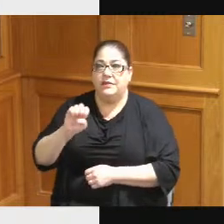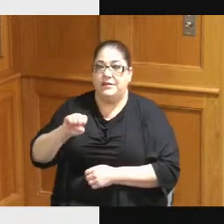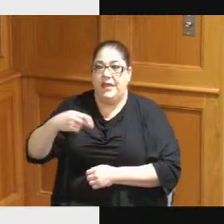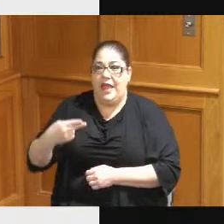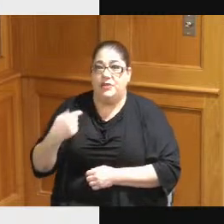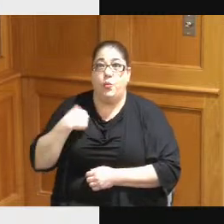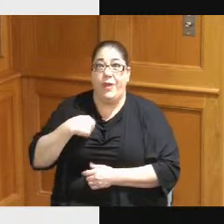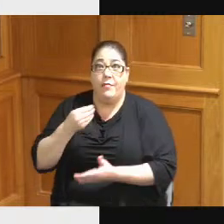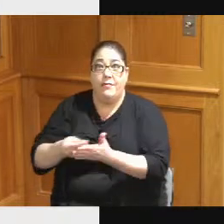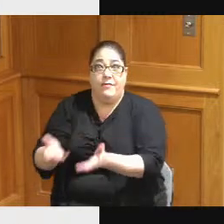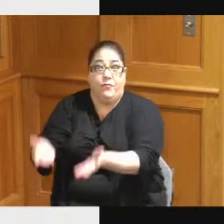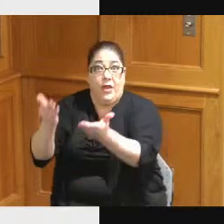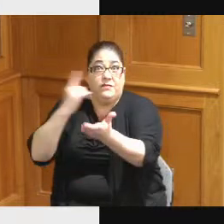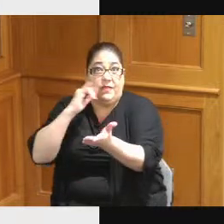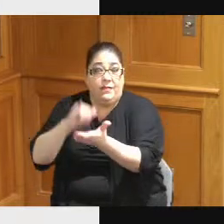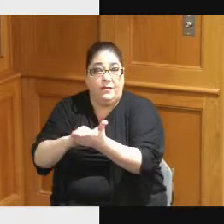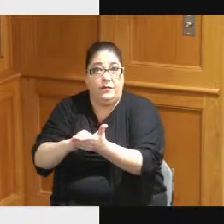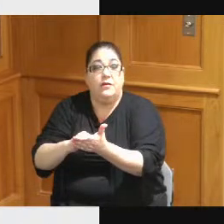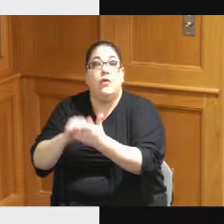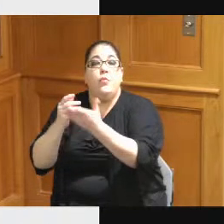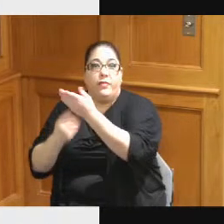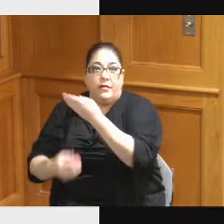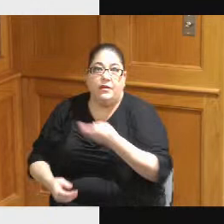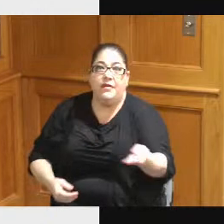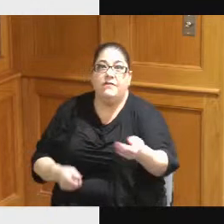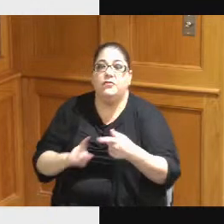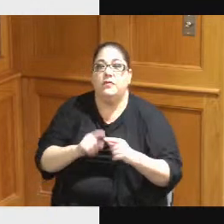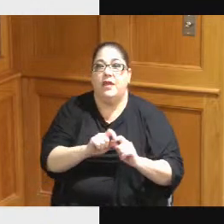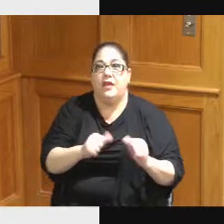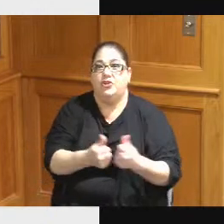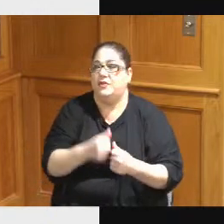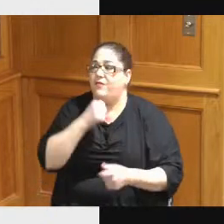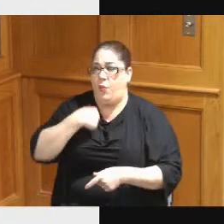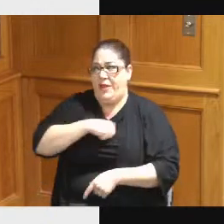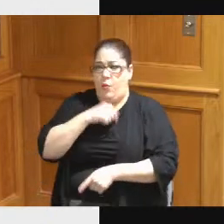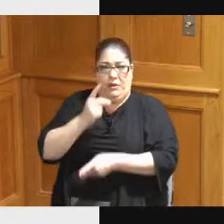out and raised that we will pass through to our partner agencies that is not for us that is for